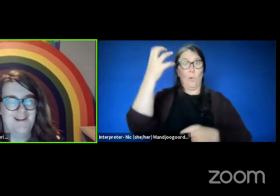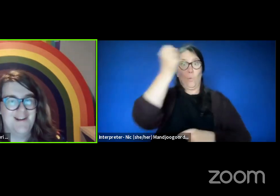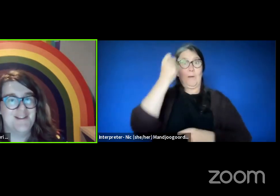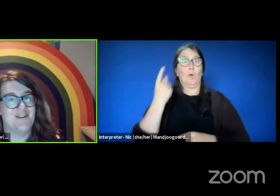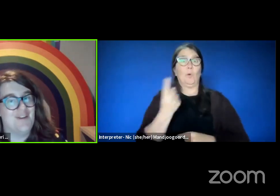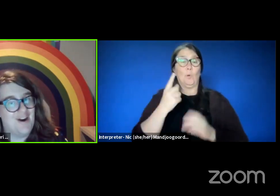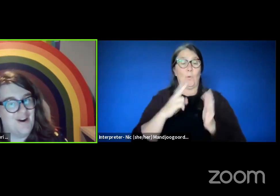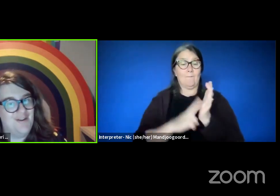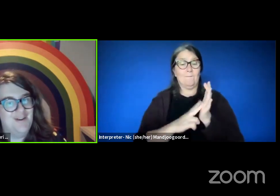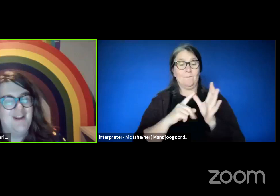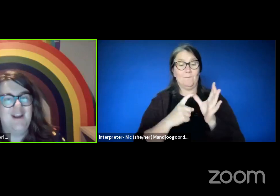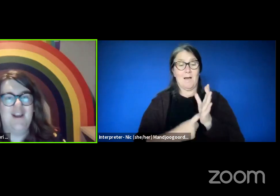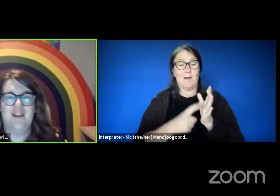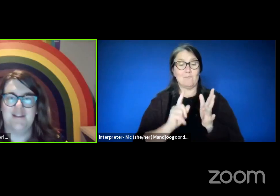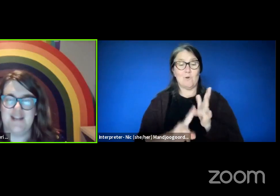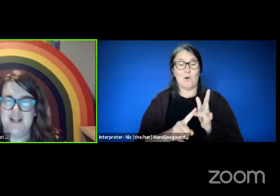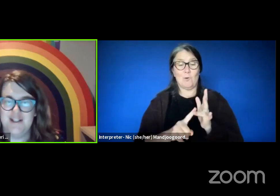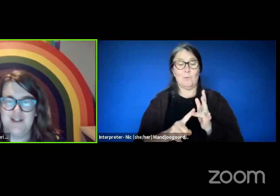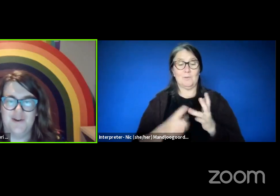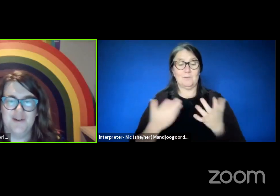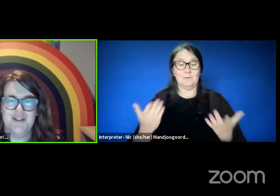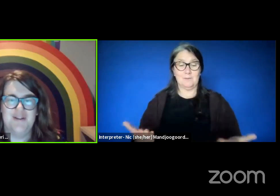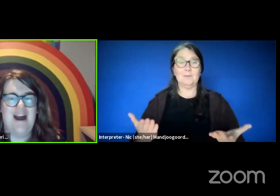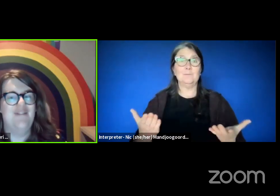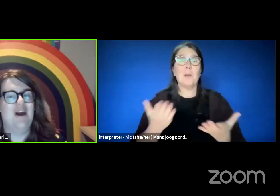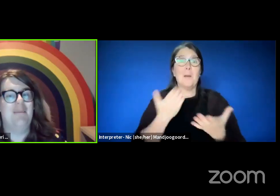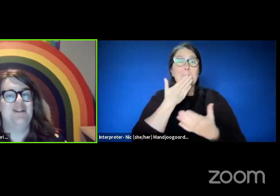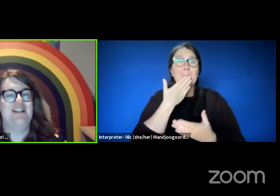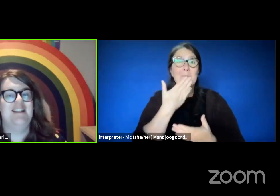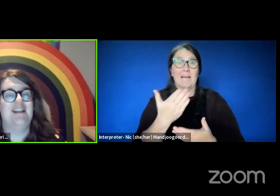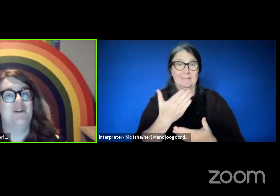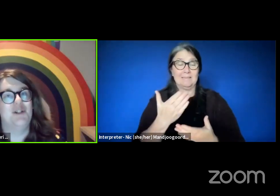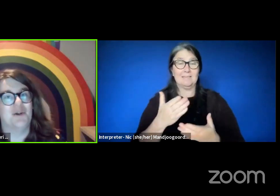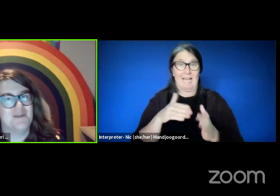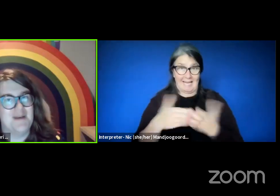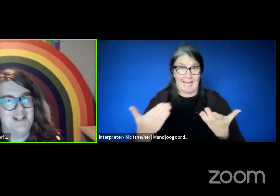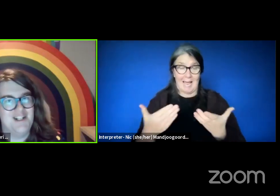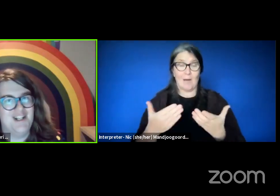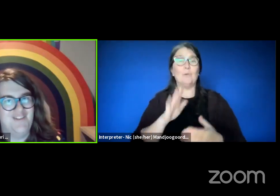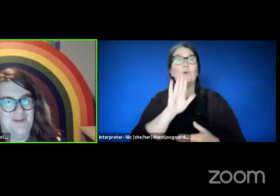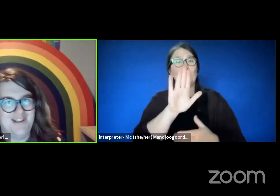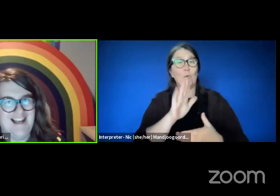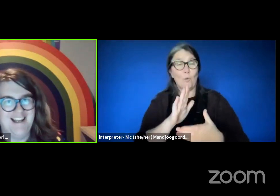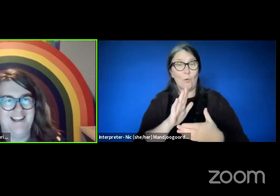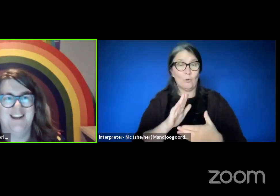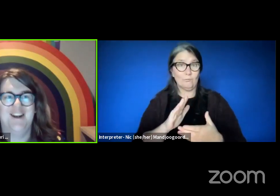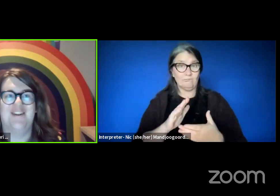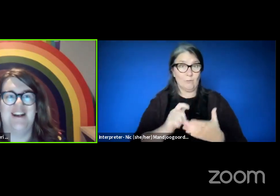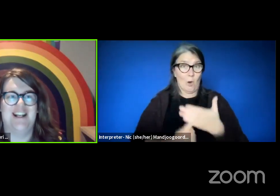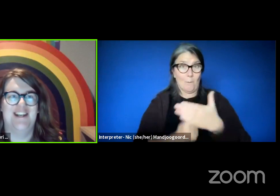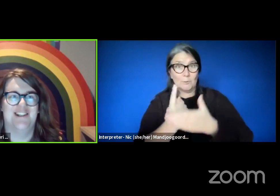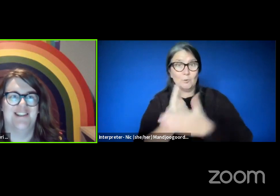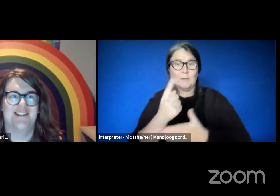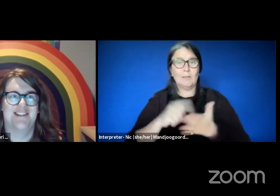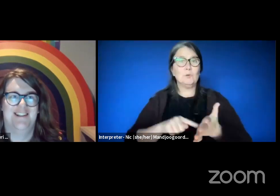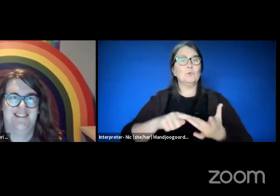The winner of the changemaker of borrow, so far borrow. So borrow the stages So borrow. The stage is yours you know have the opportunity to give a short